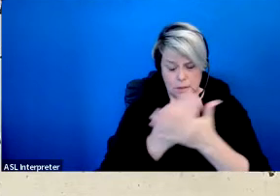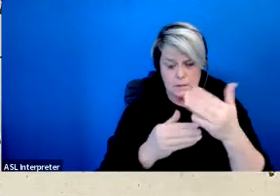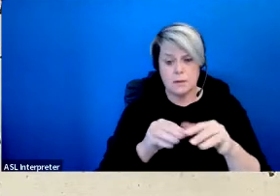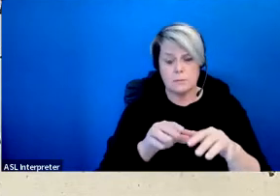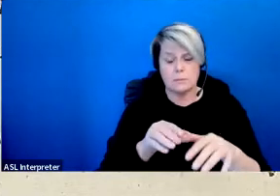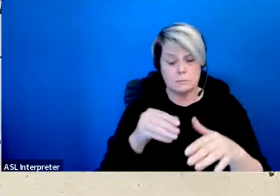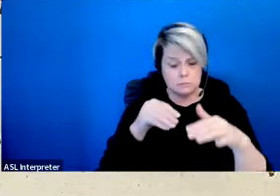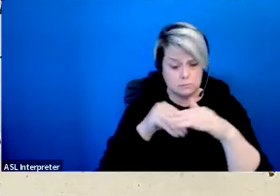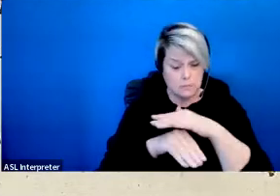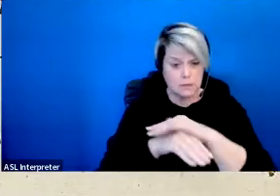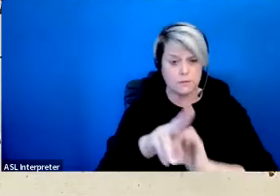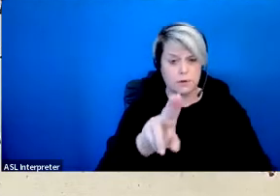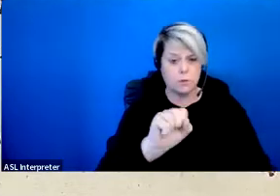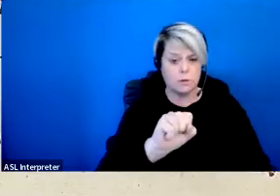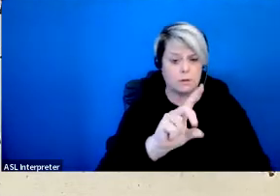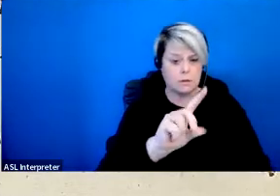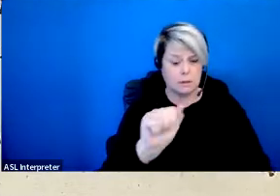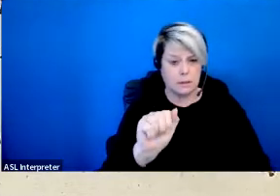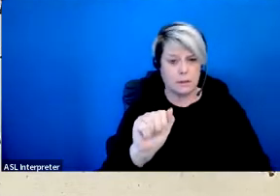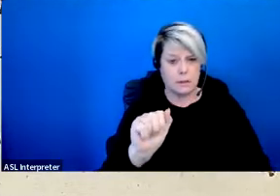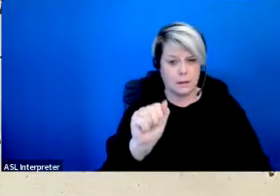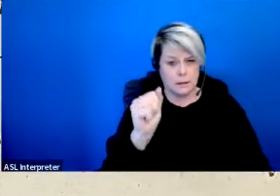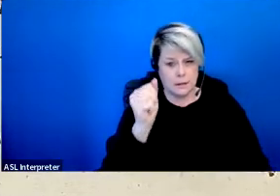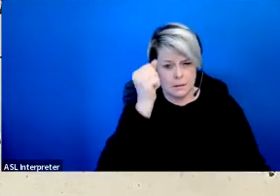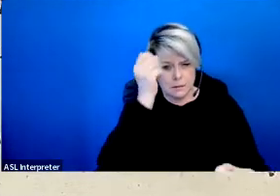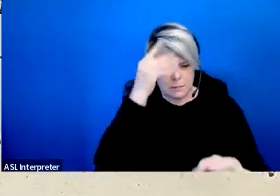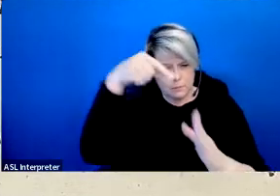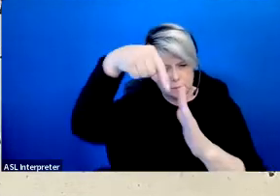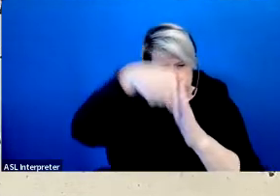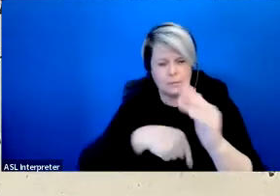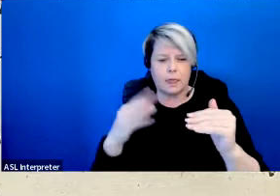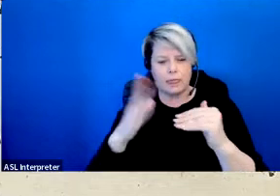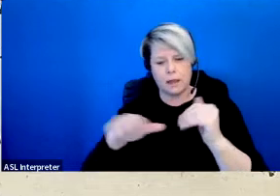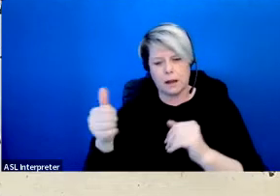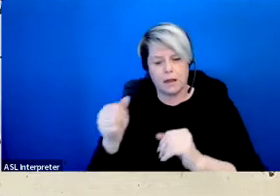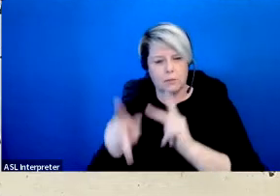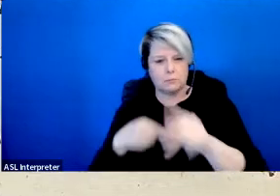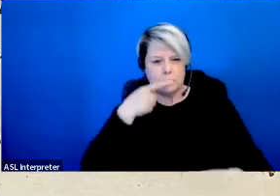Stephanie -- we have audience members that have USDA access. You have more information than what is